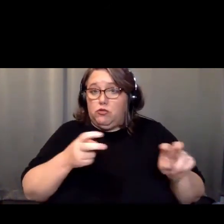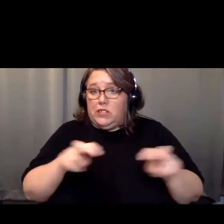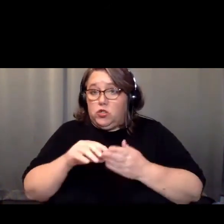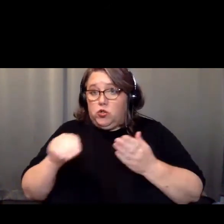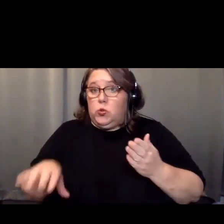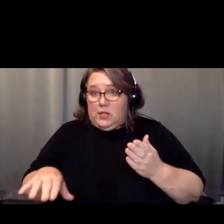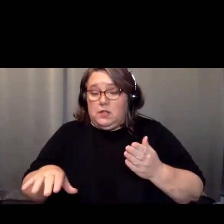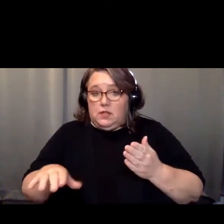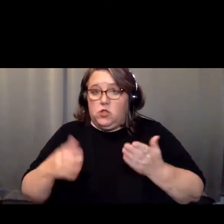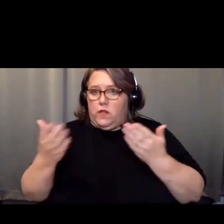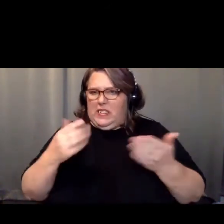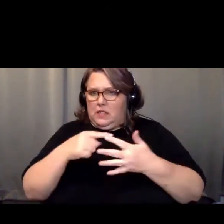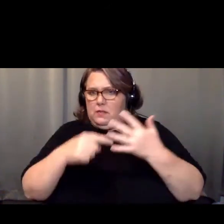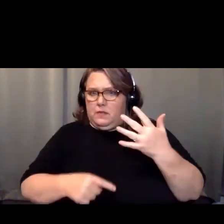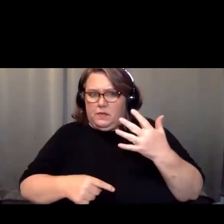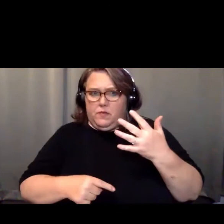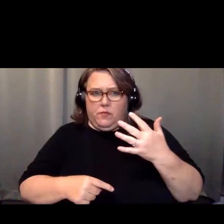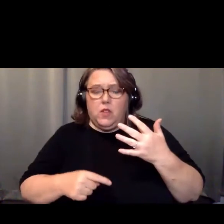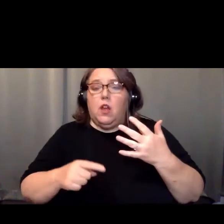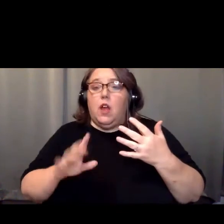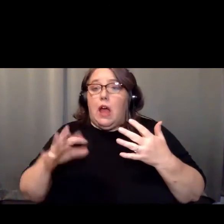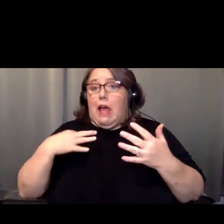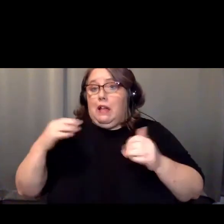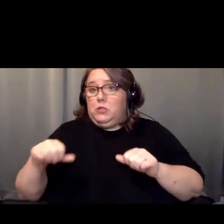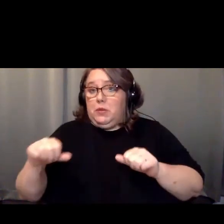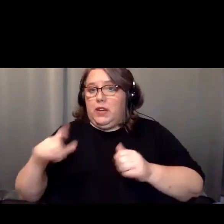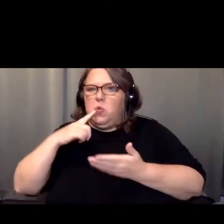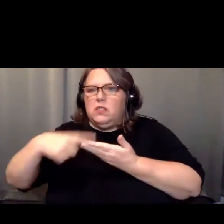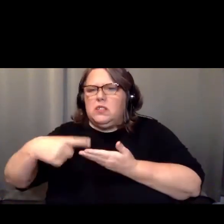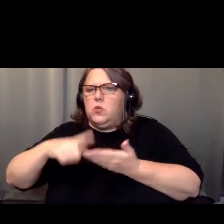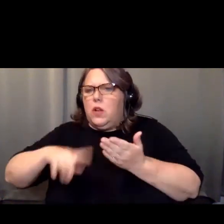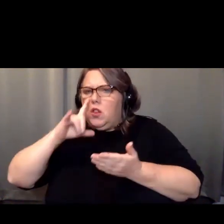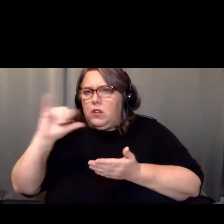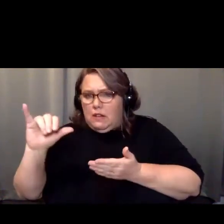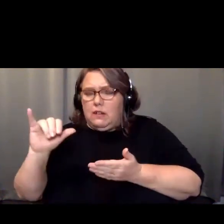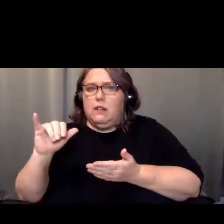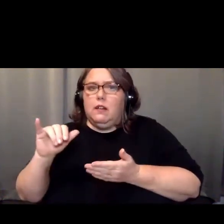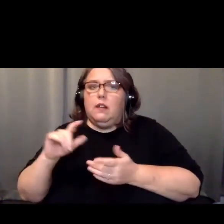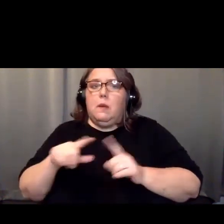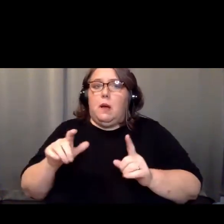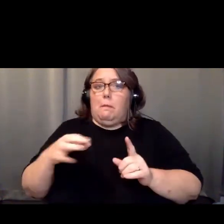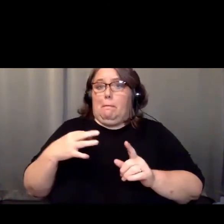which we're going to discuss eligibility here in a few, but also to potentially eligible students,